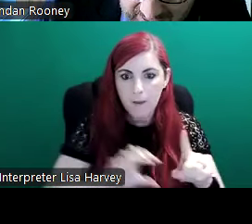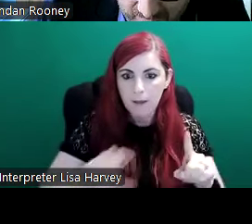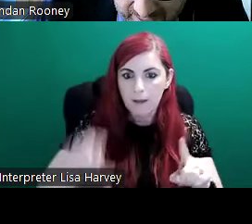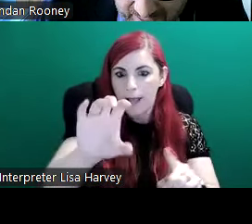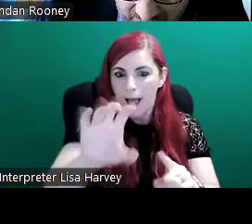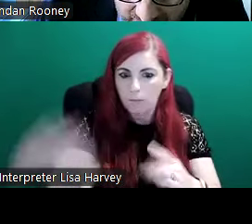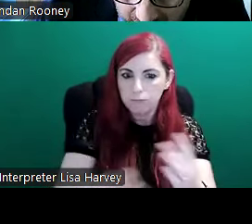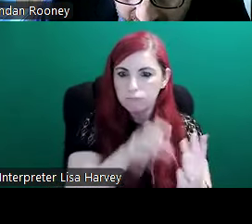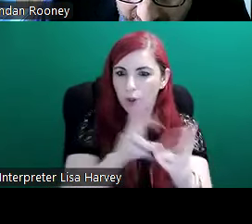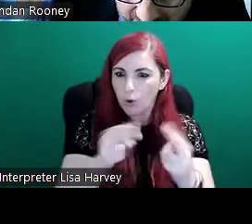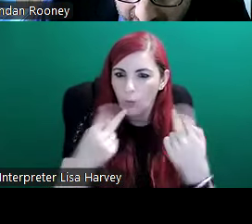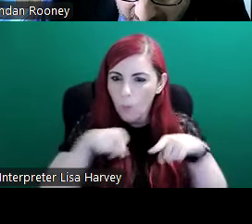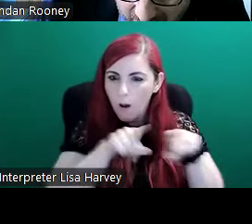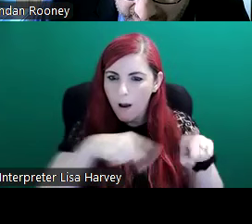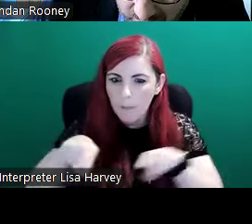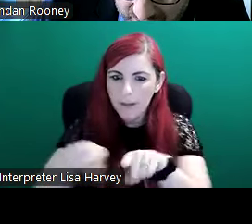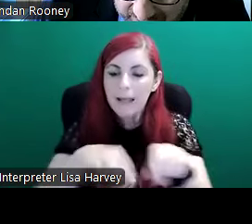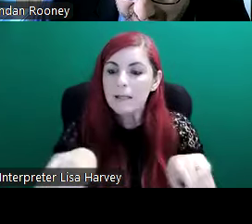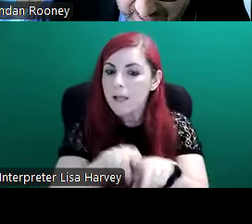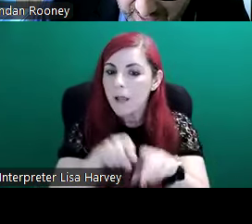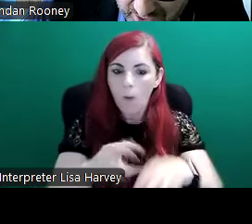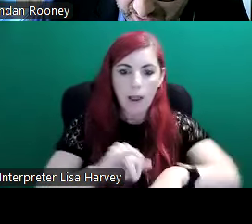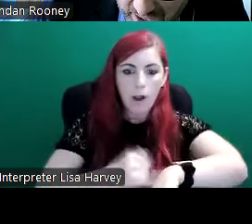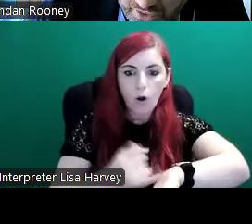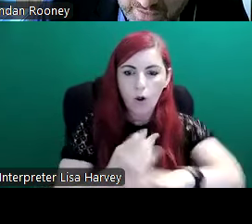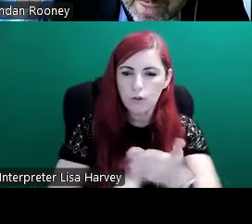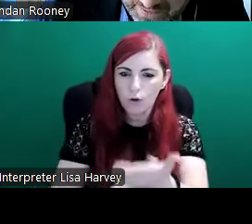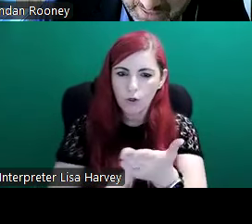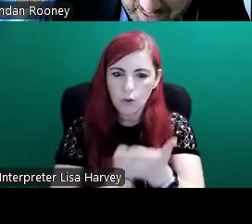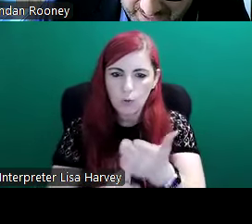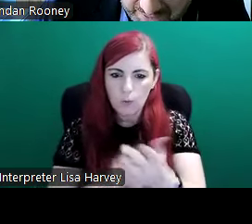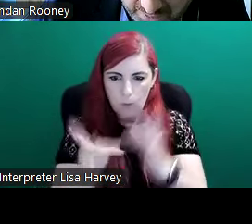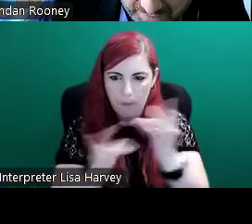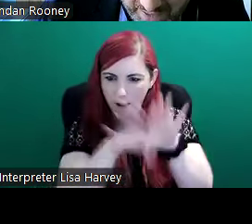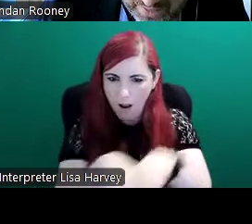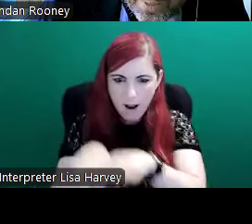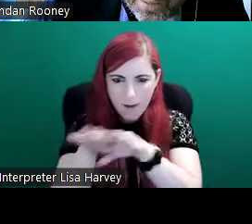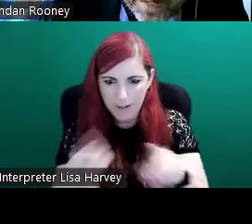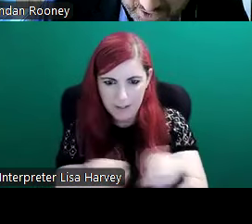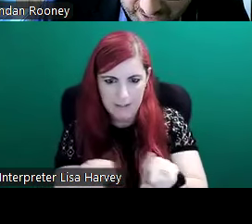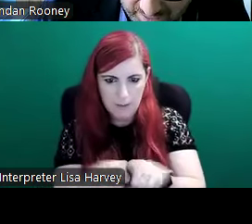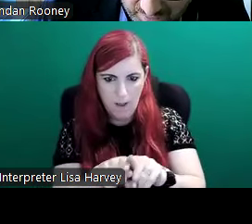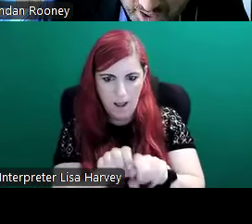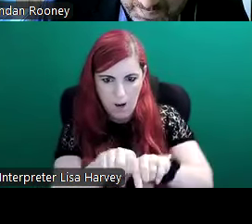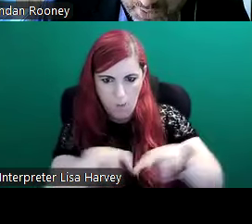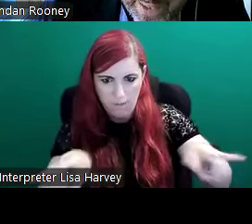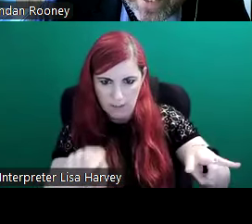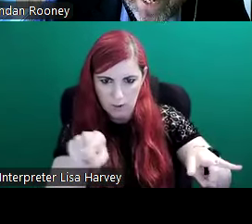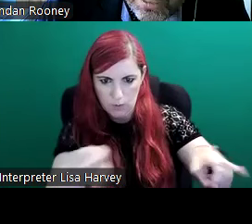the same way the colours can be seen to make a harmony which have a sensation equivalent to that to be found in the work of Fra Angelico, but without any